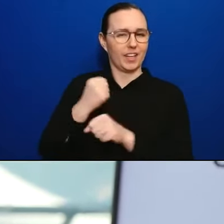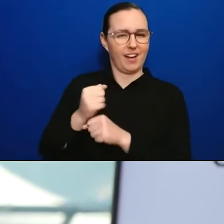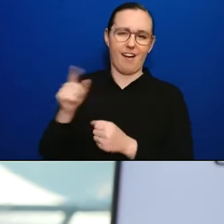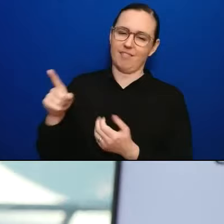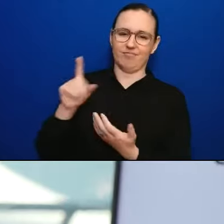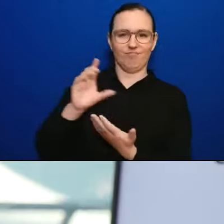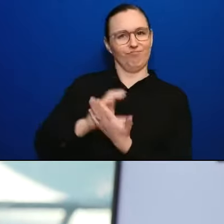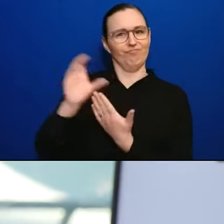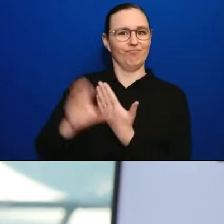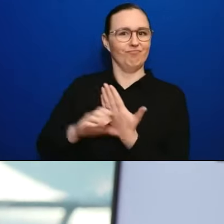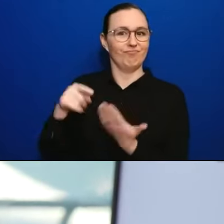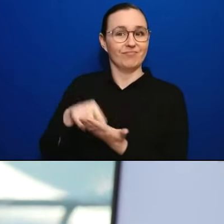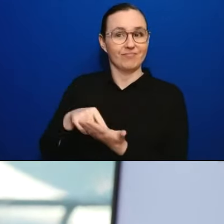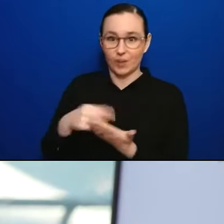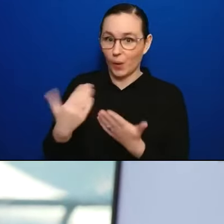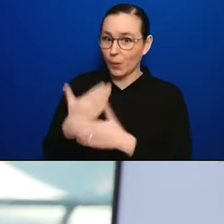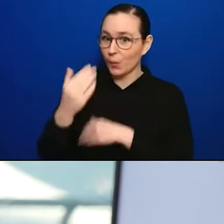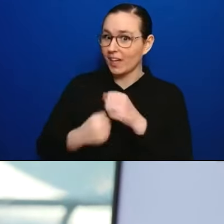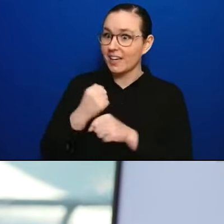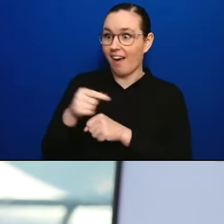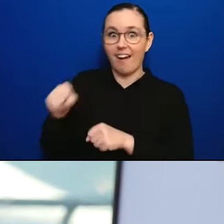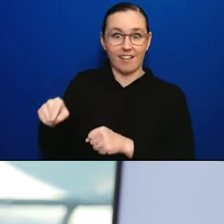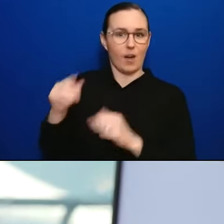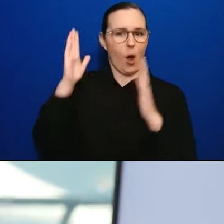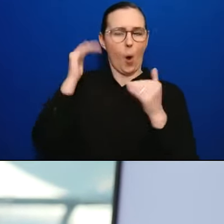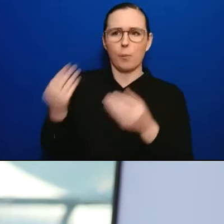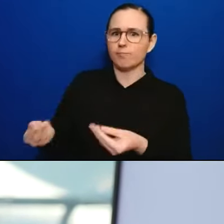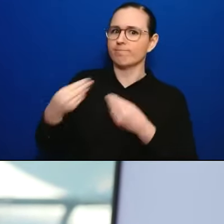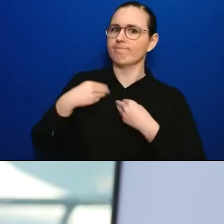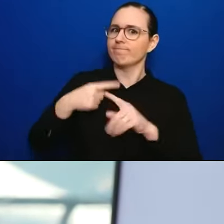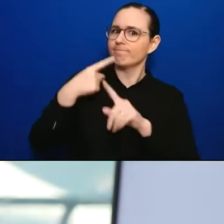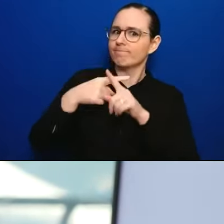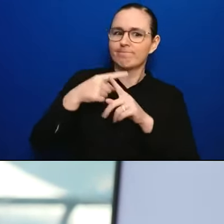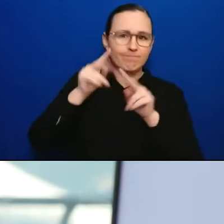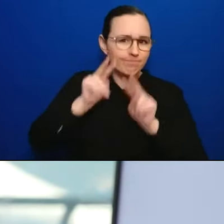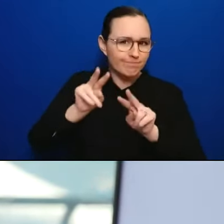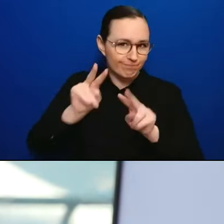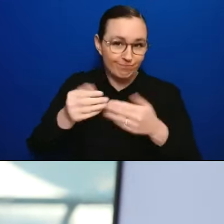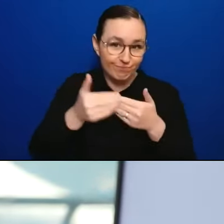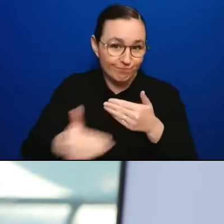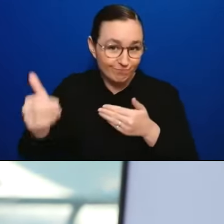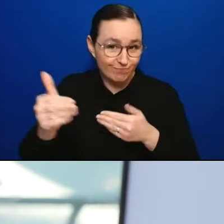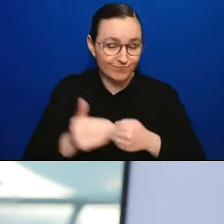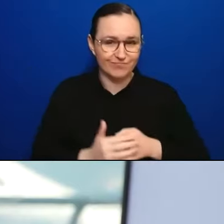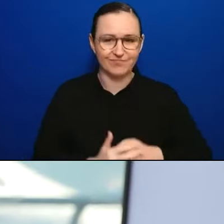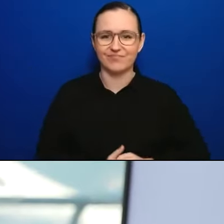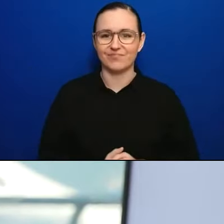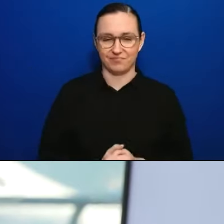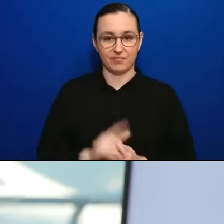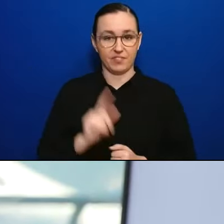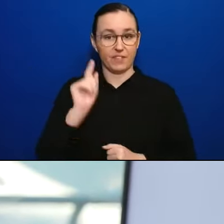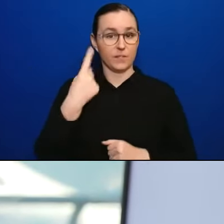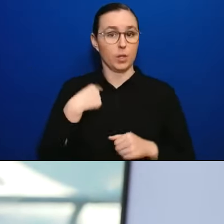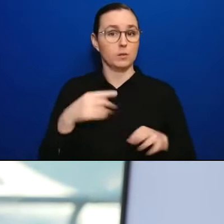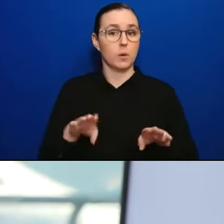on the first day of the Lunar New Year and hopefully that gives us some optimism for our